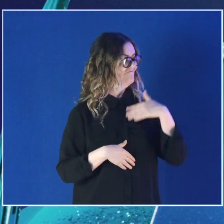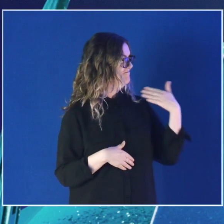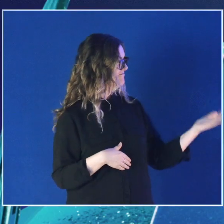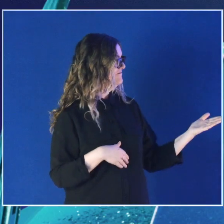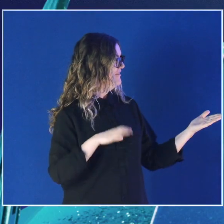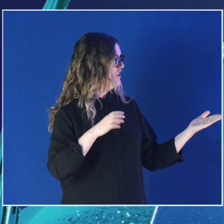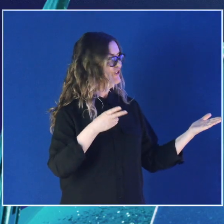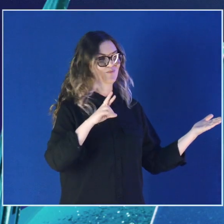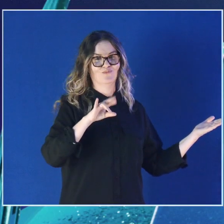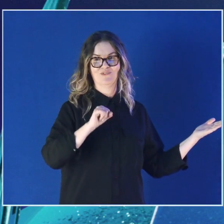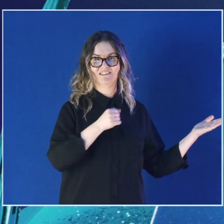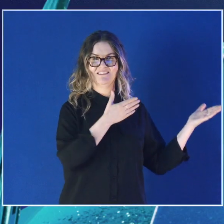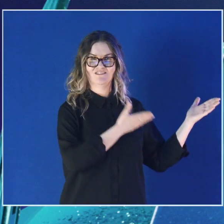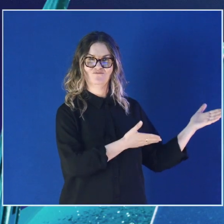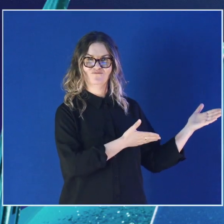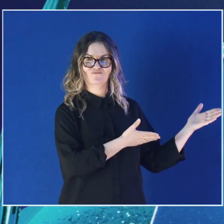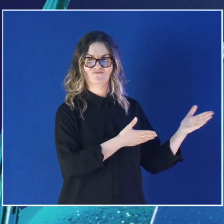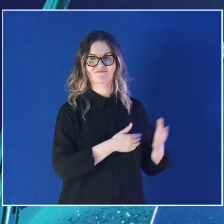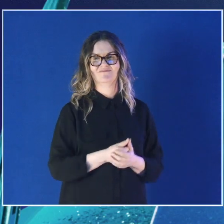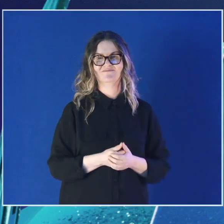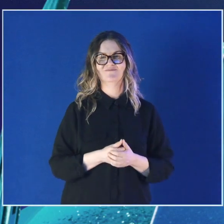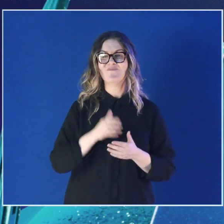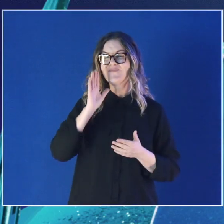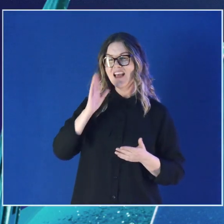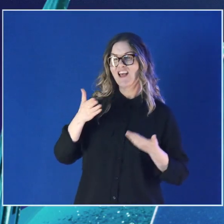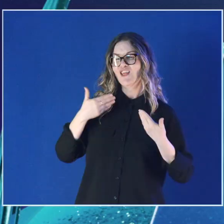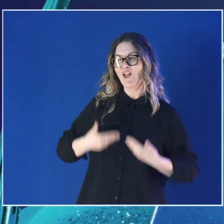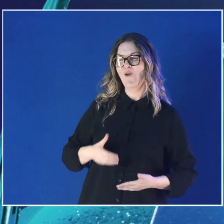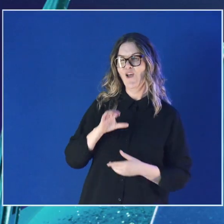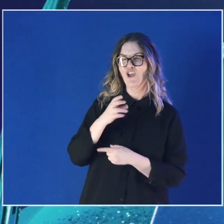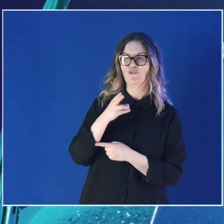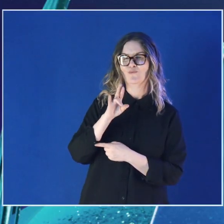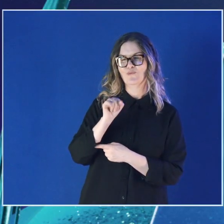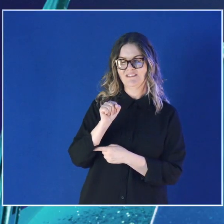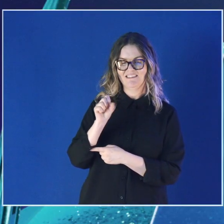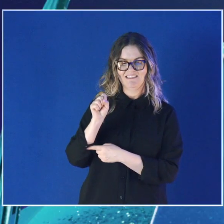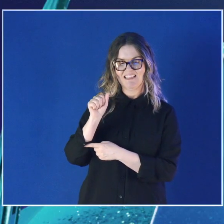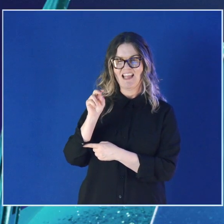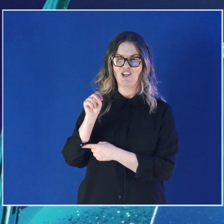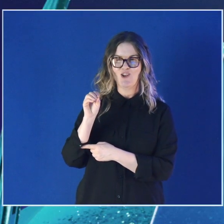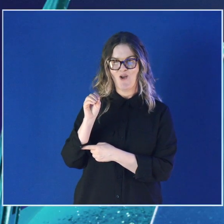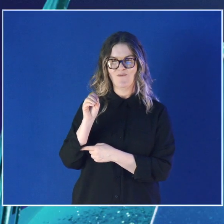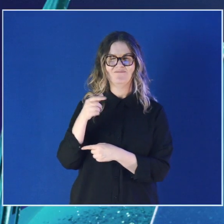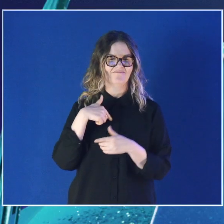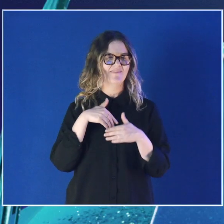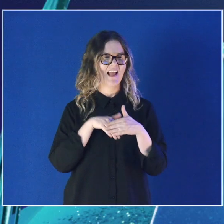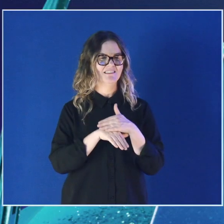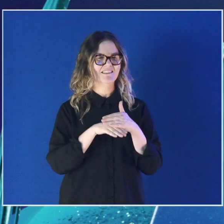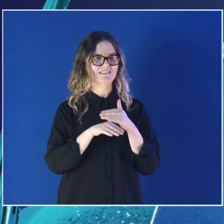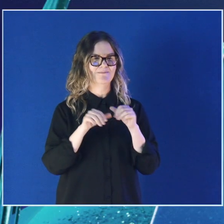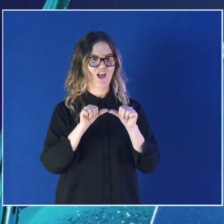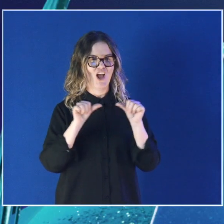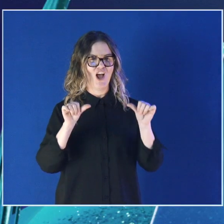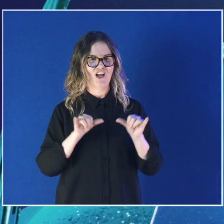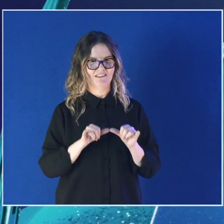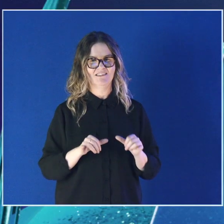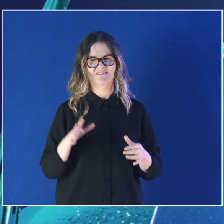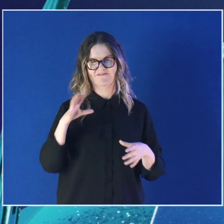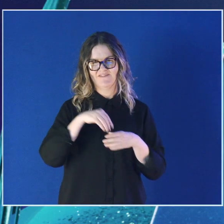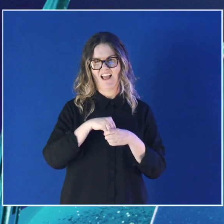Hi, I'm Chris Sano. I'm an Accessibility Architect in the Microsoft Teams organization.